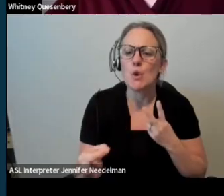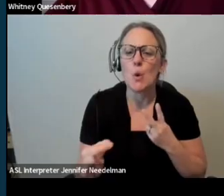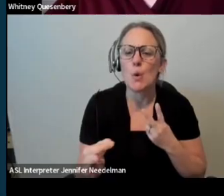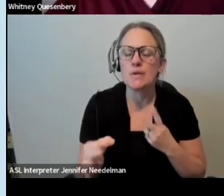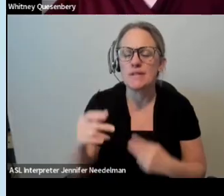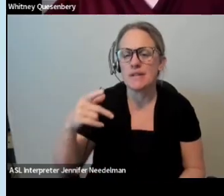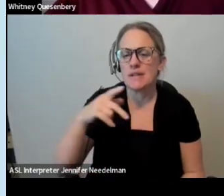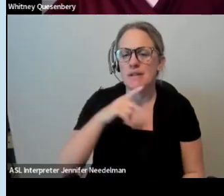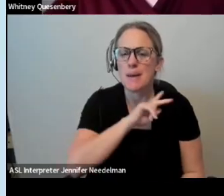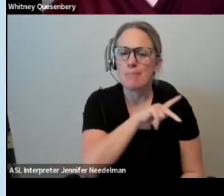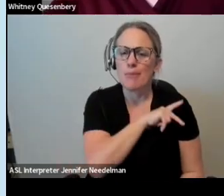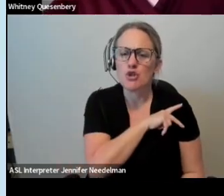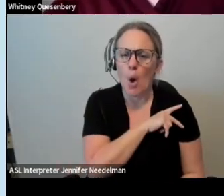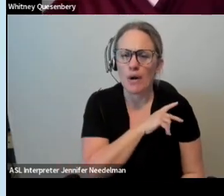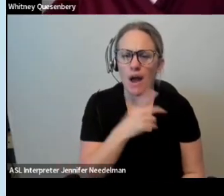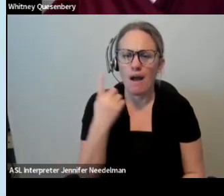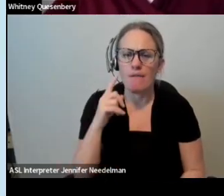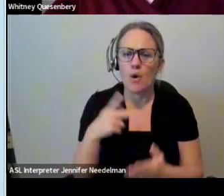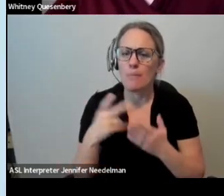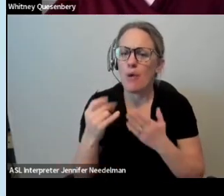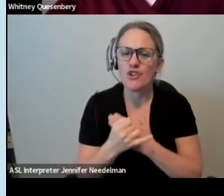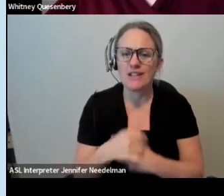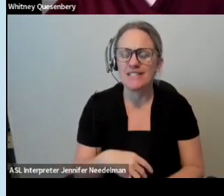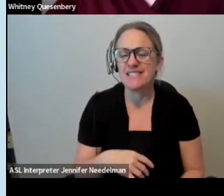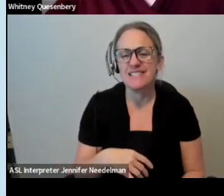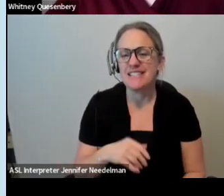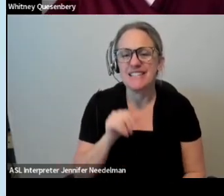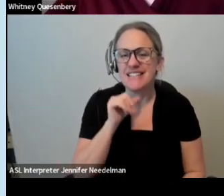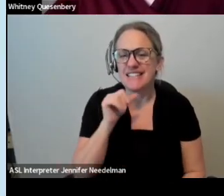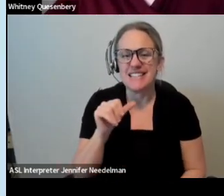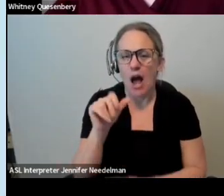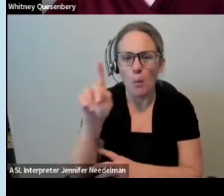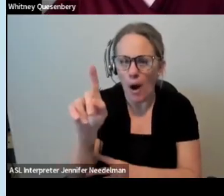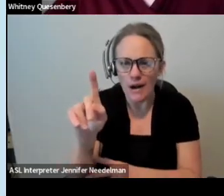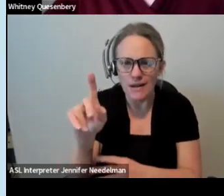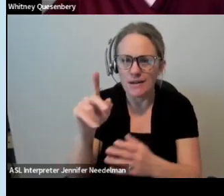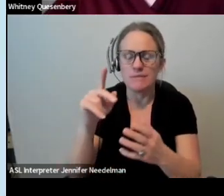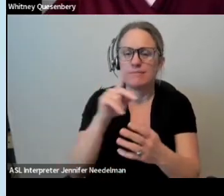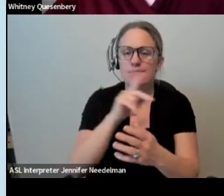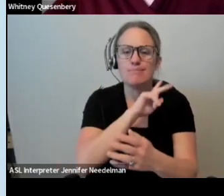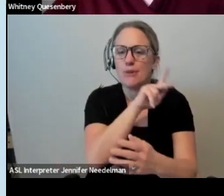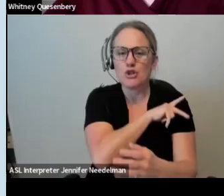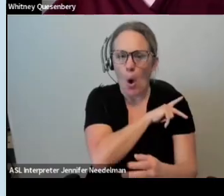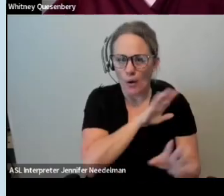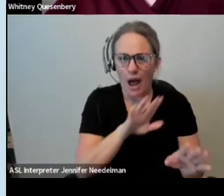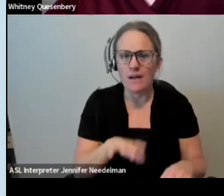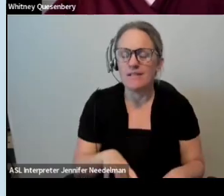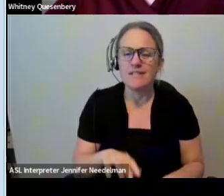Well, as you've seen, it's not a persona. Personas don't stand alone. They as a group kind